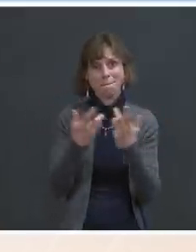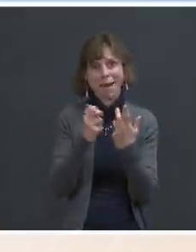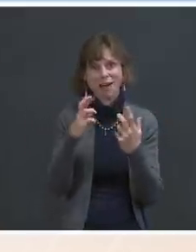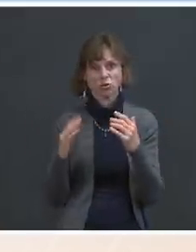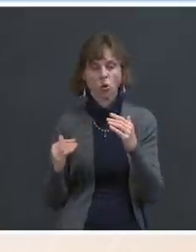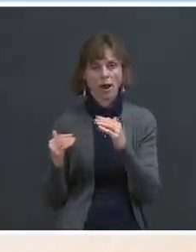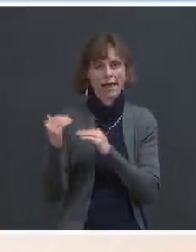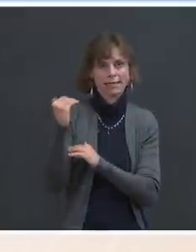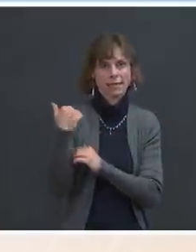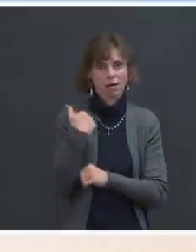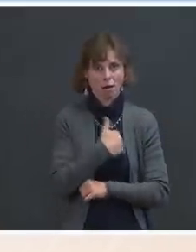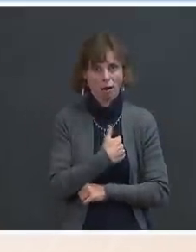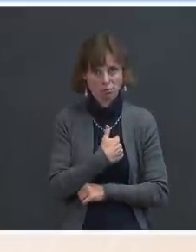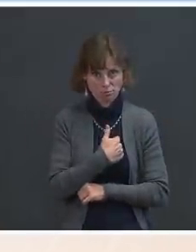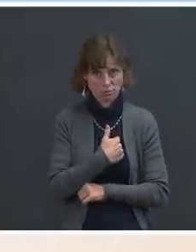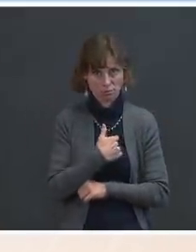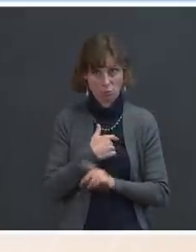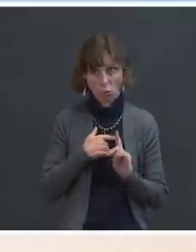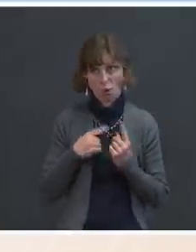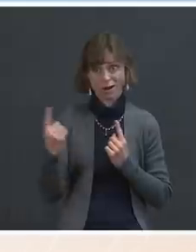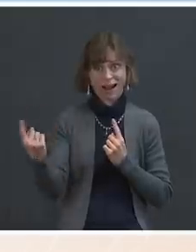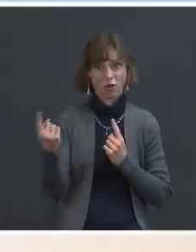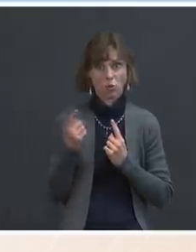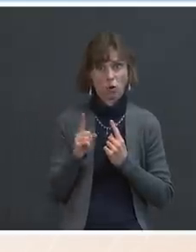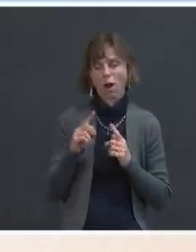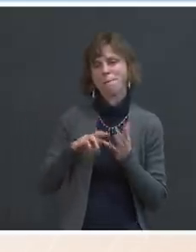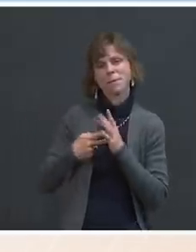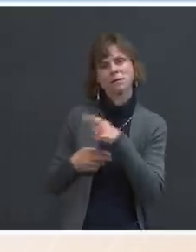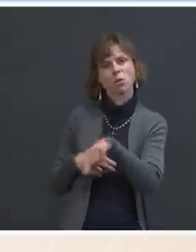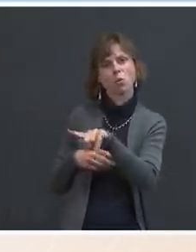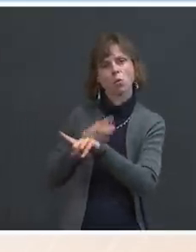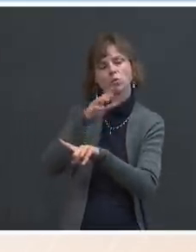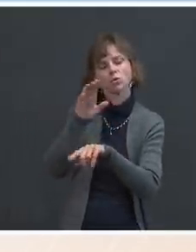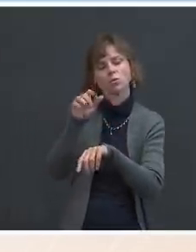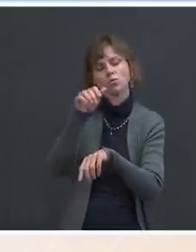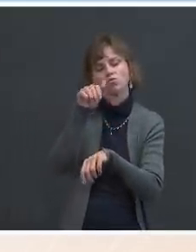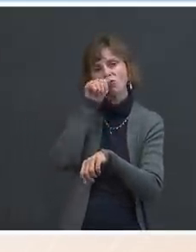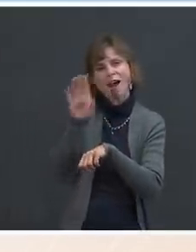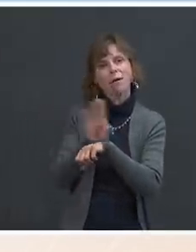This gives the private sector skin in the game. It makes sure that they are part of the solution.